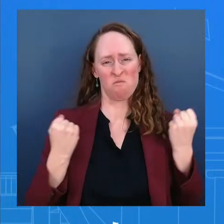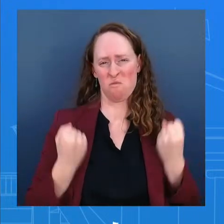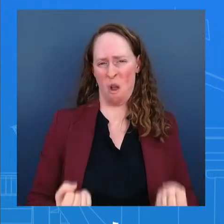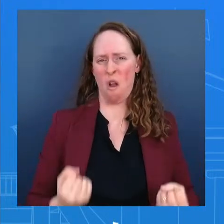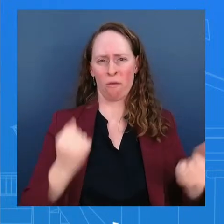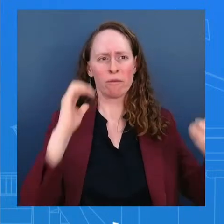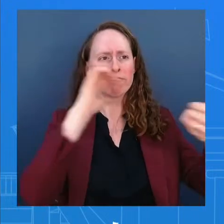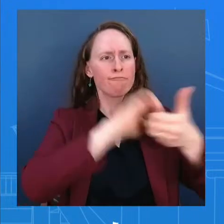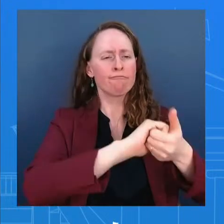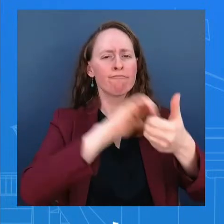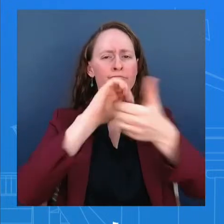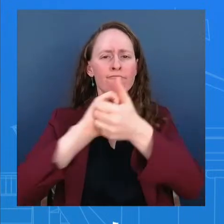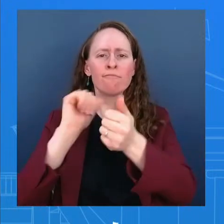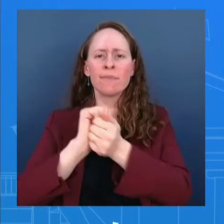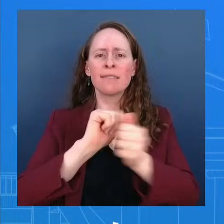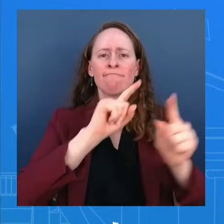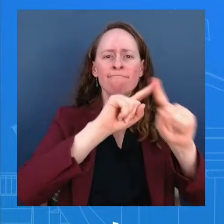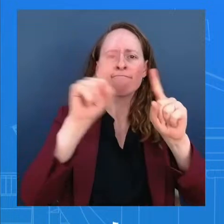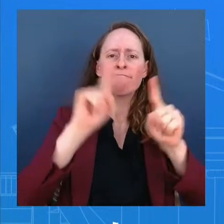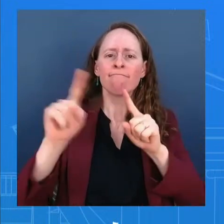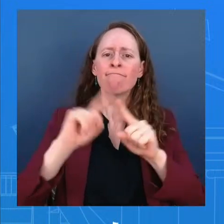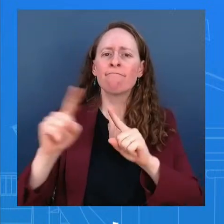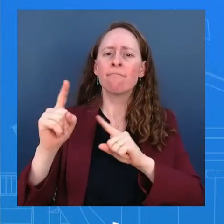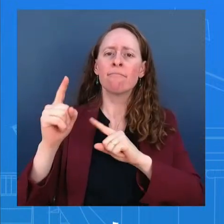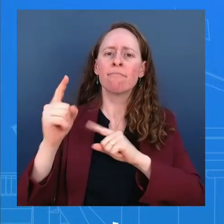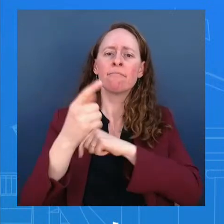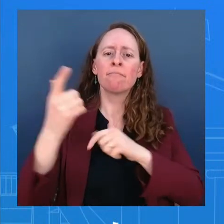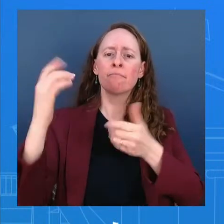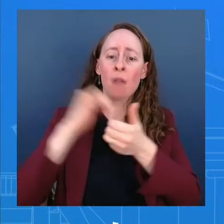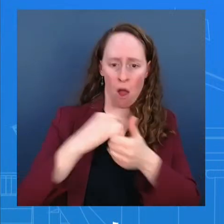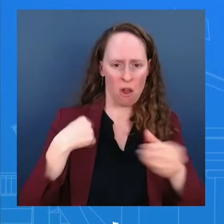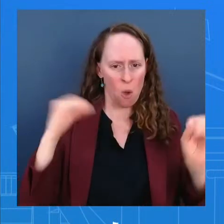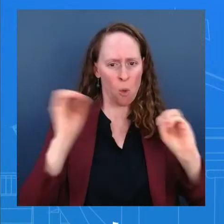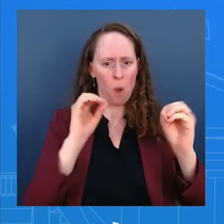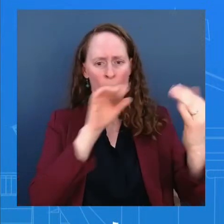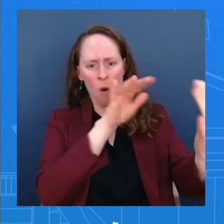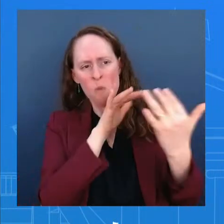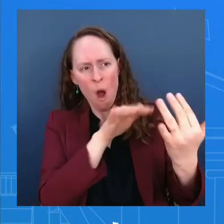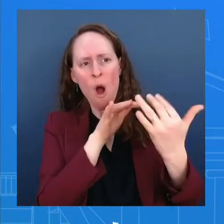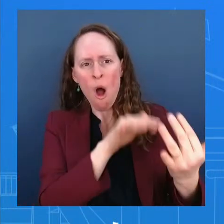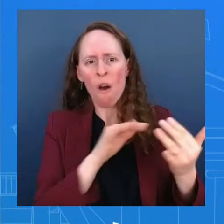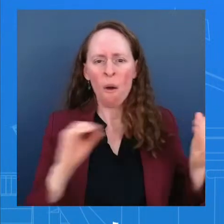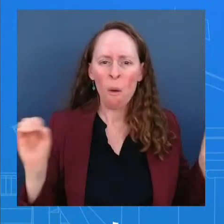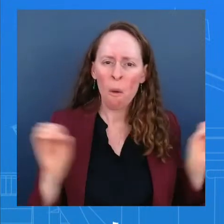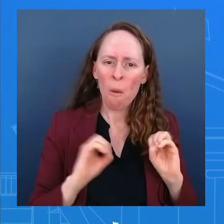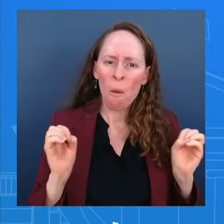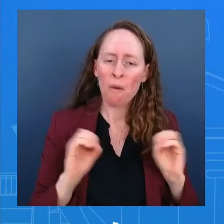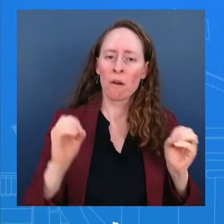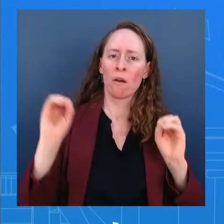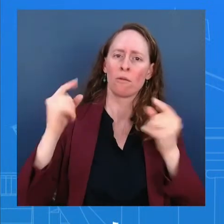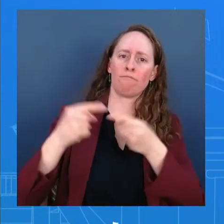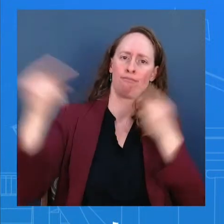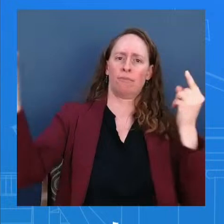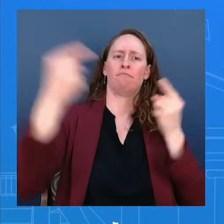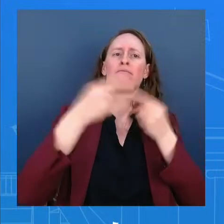you look at the state of our competitors and adversaries, and then you look at these fundamental underlying sources of strength --